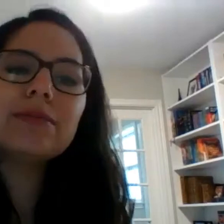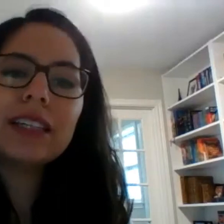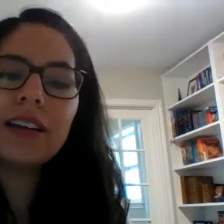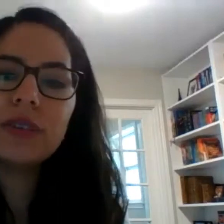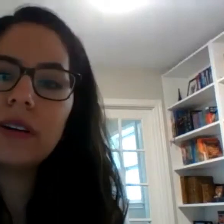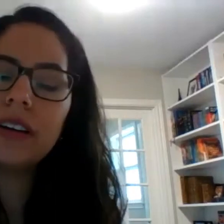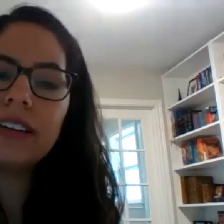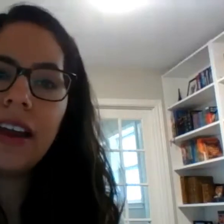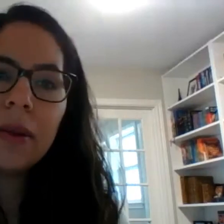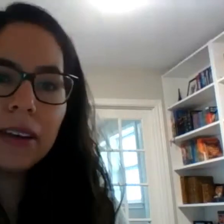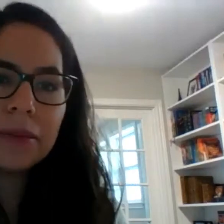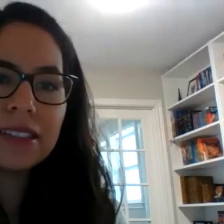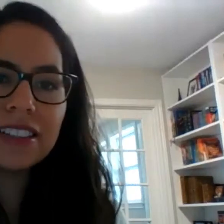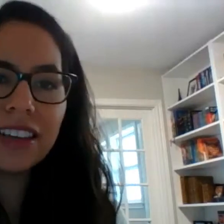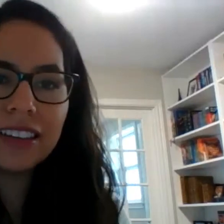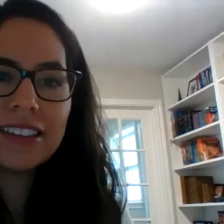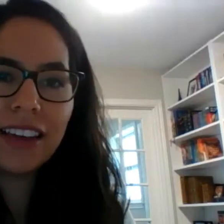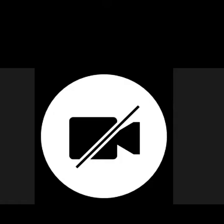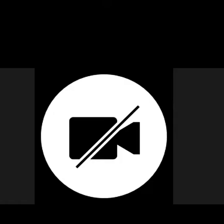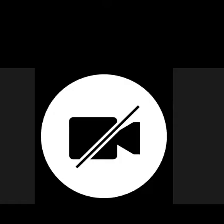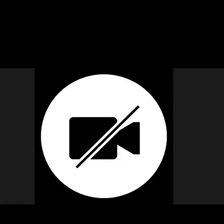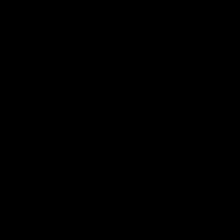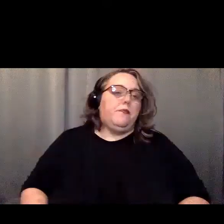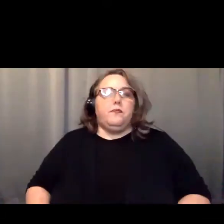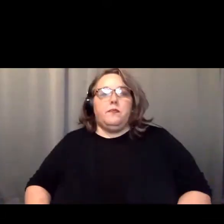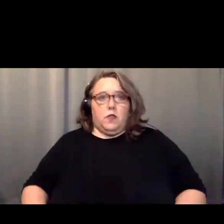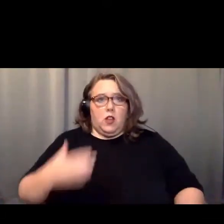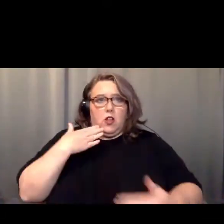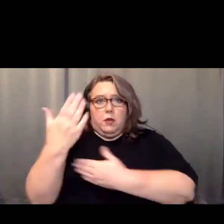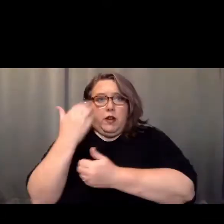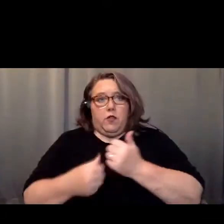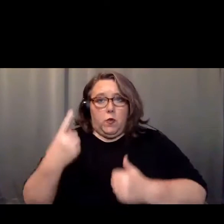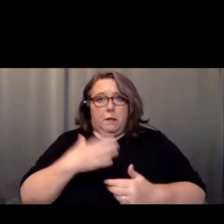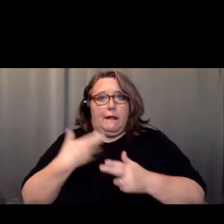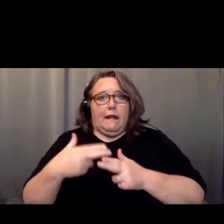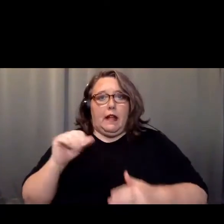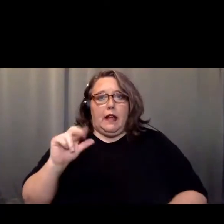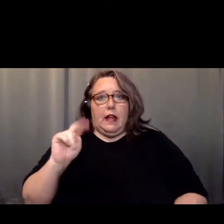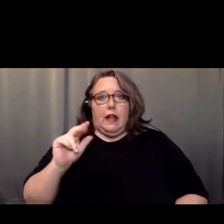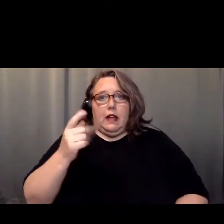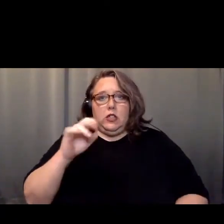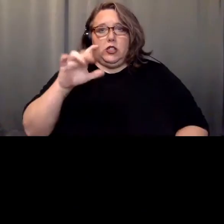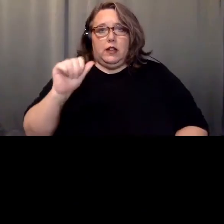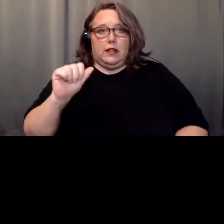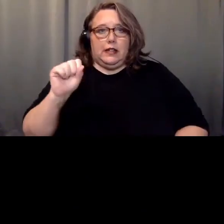Good morning everyone. My name is Angelica Sander, I'll be the first presenter of today.